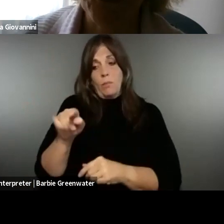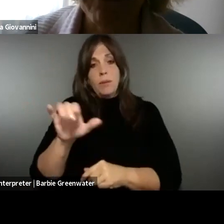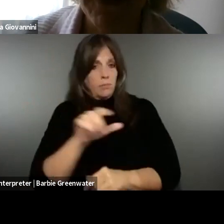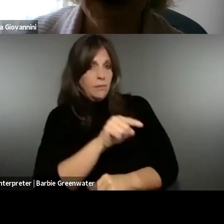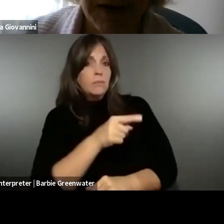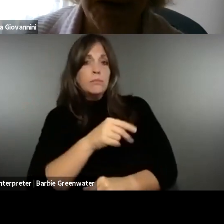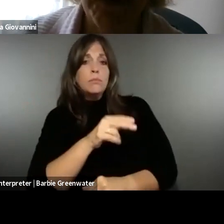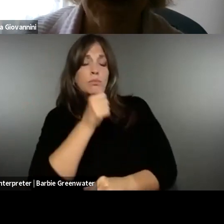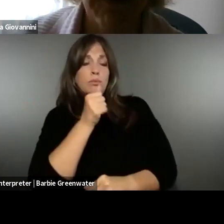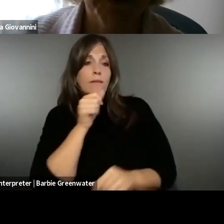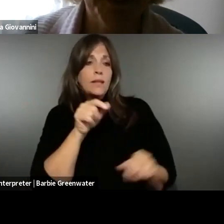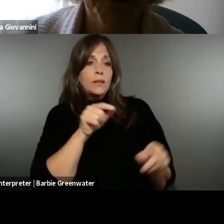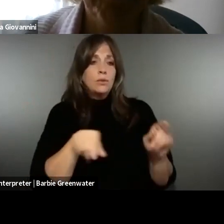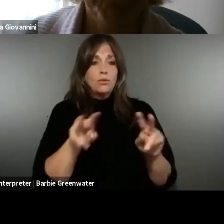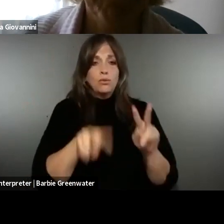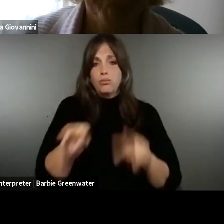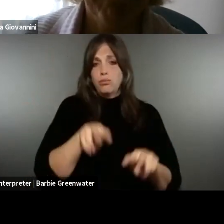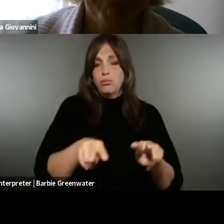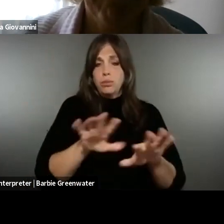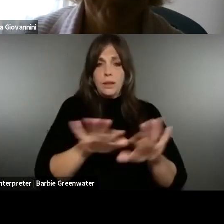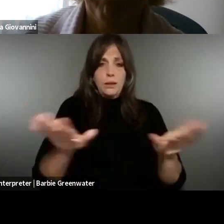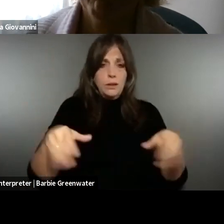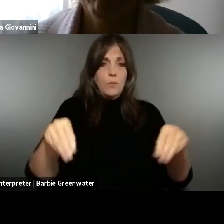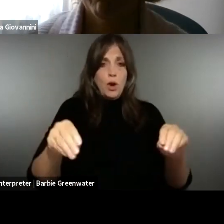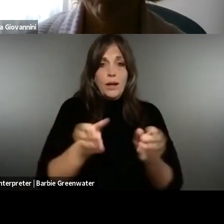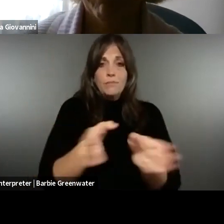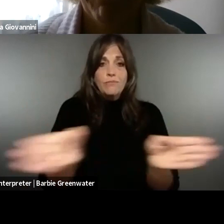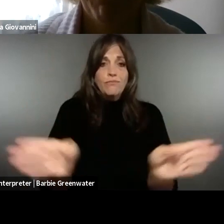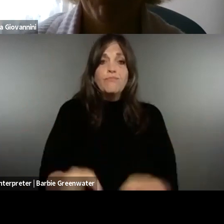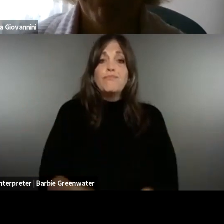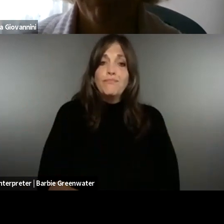there for private consumers to use, and also for public